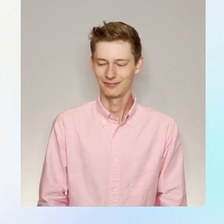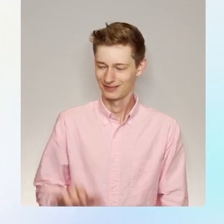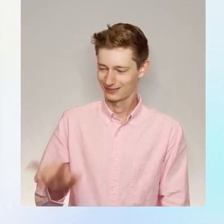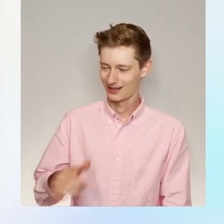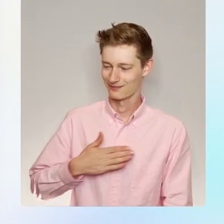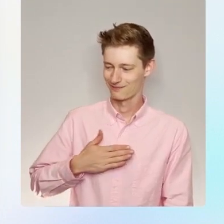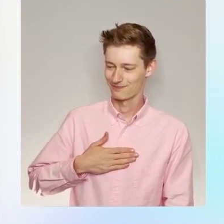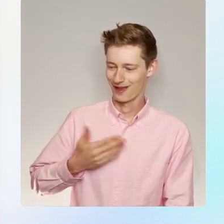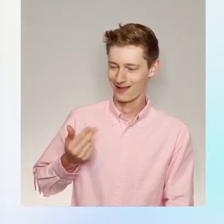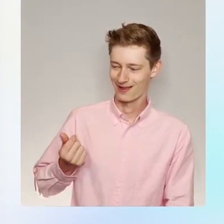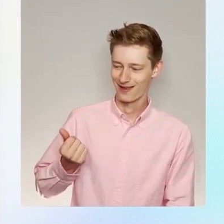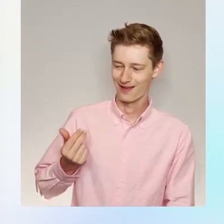Hey, that's mine.